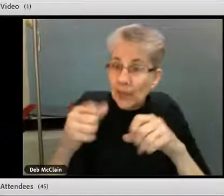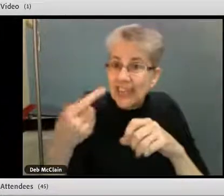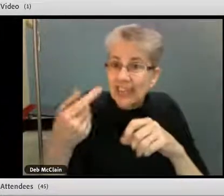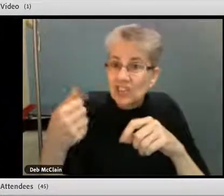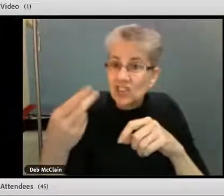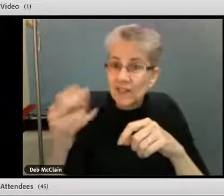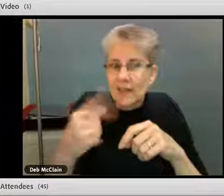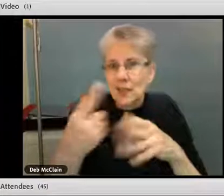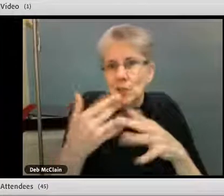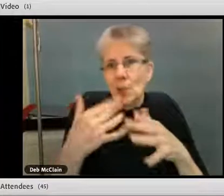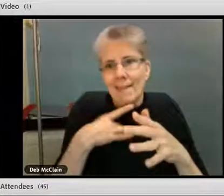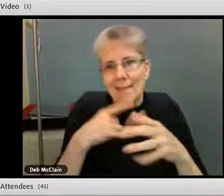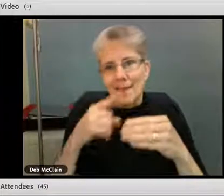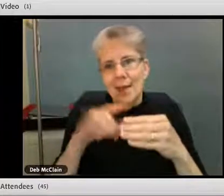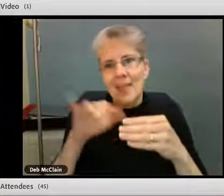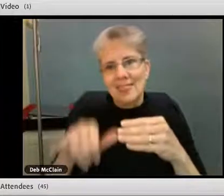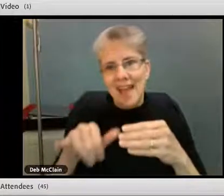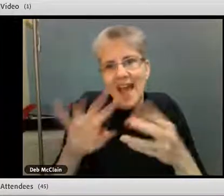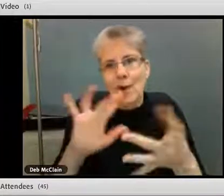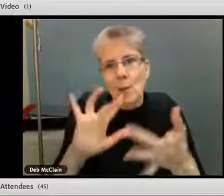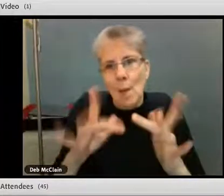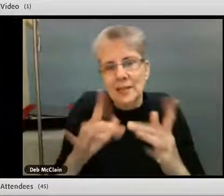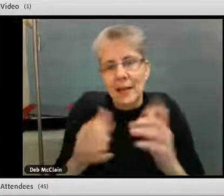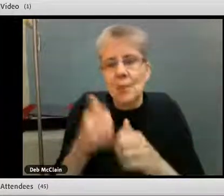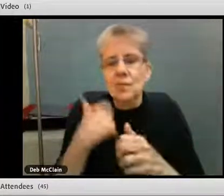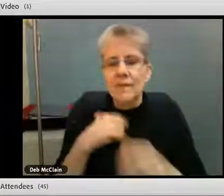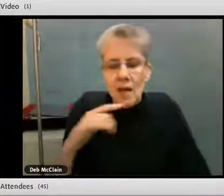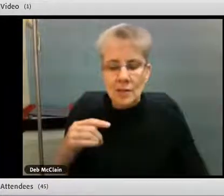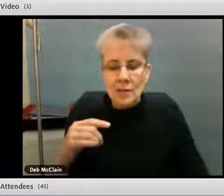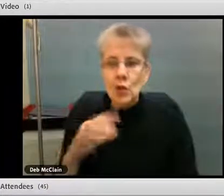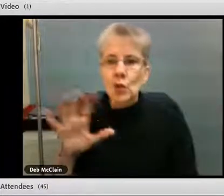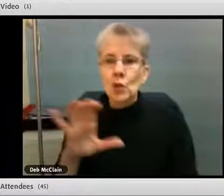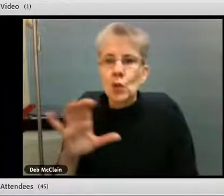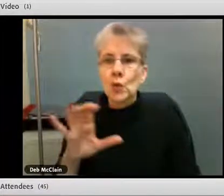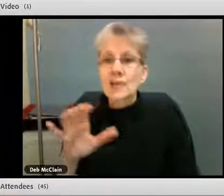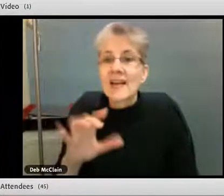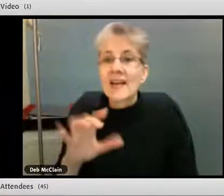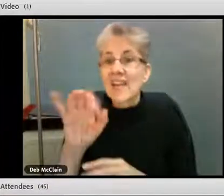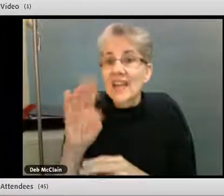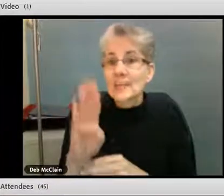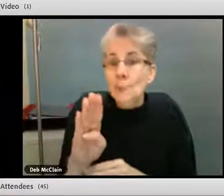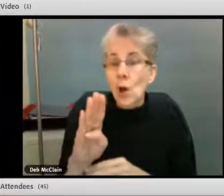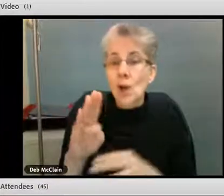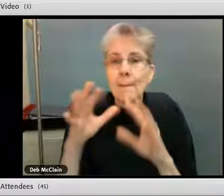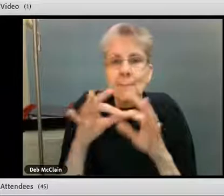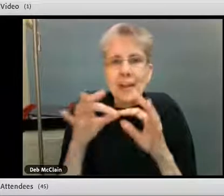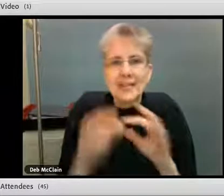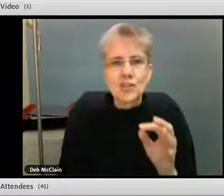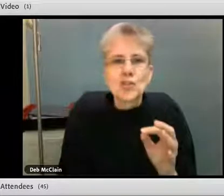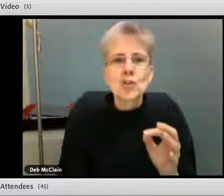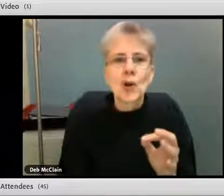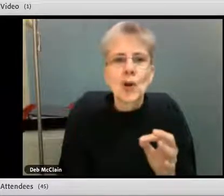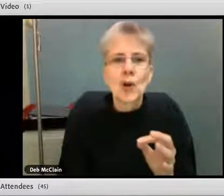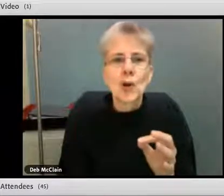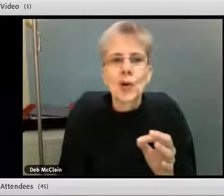I think most of us just use it in Facebook Messenger and things like that to send animated gifs.